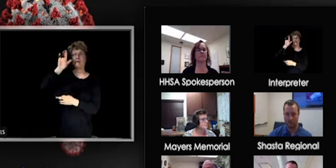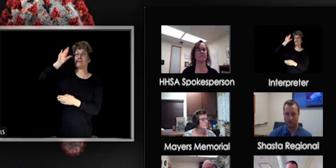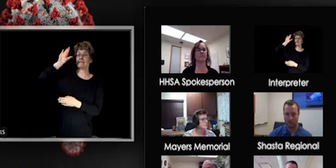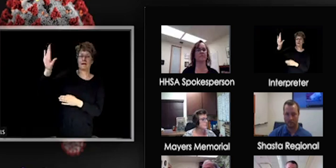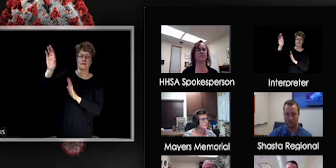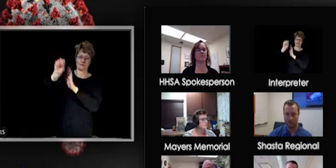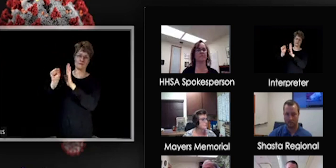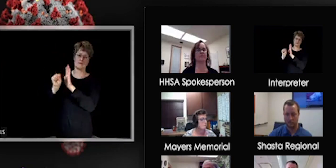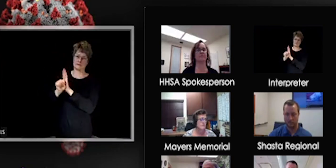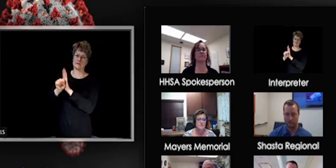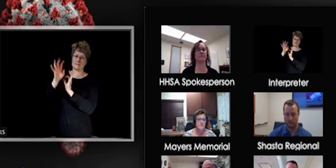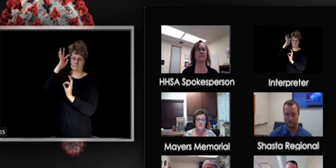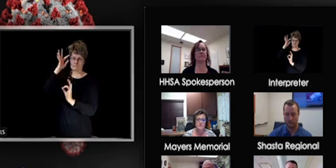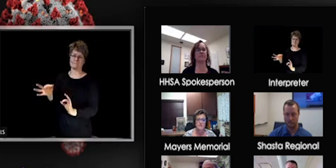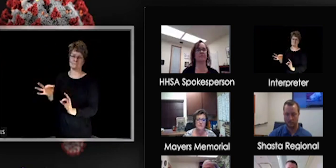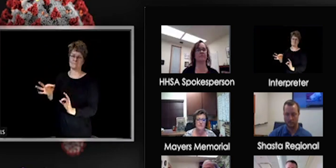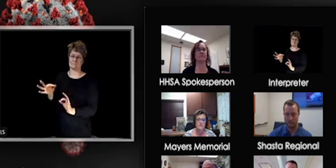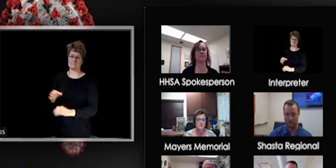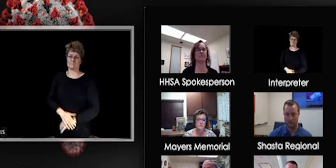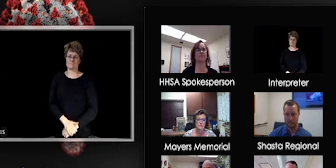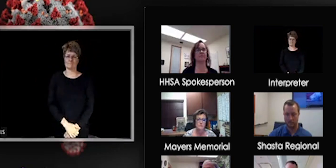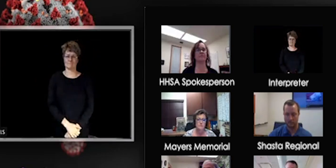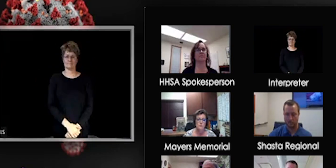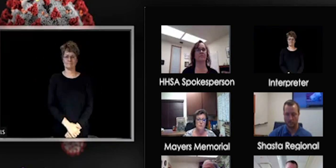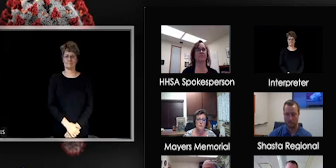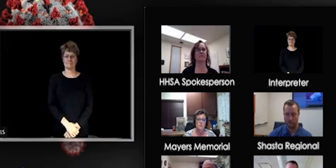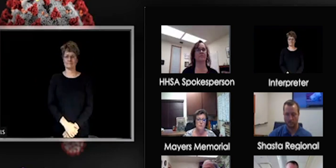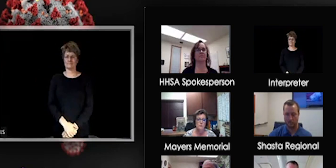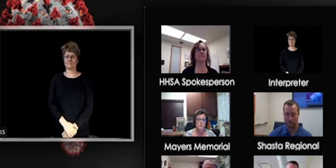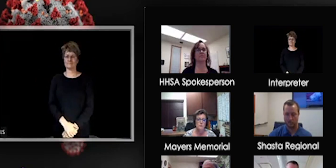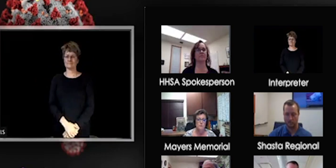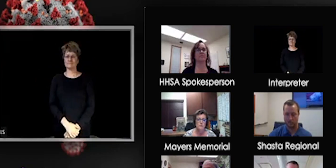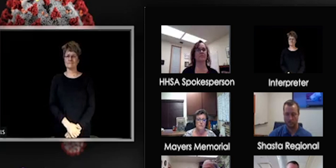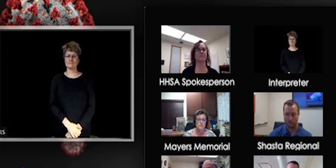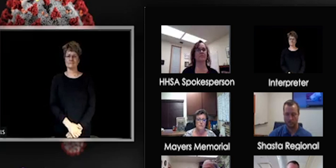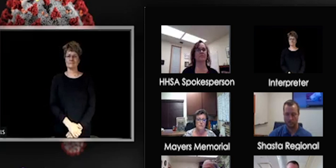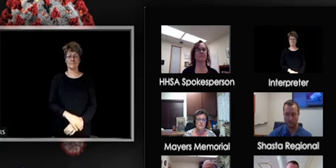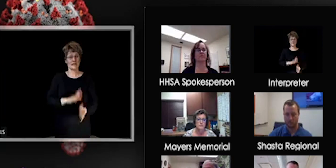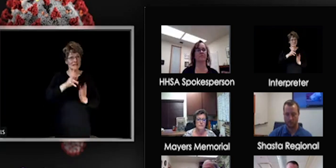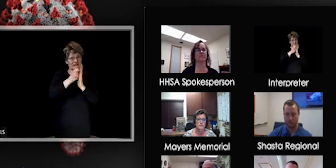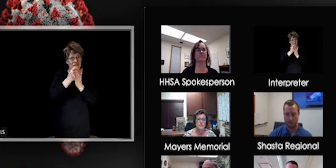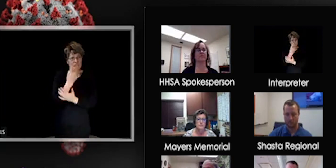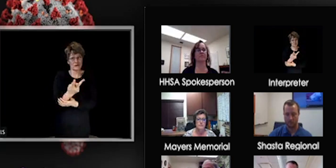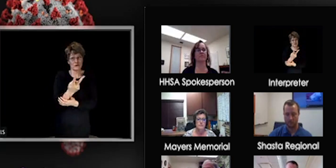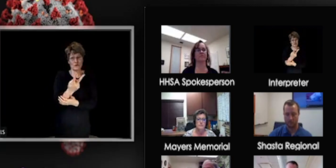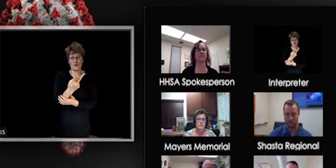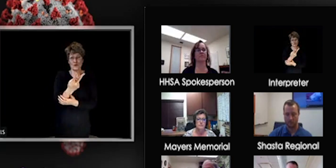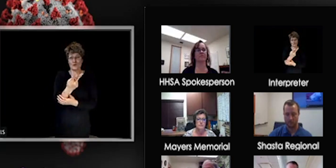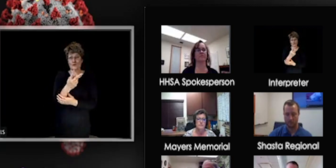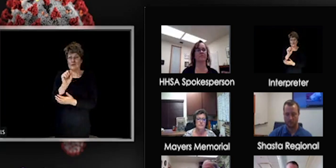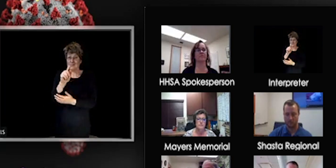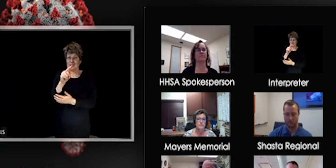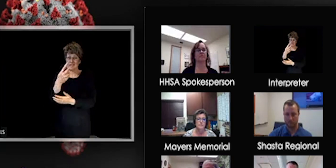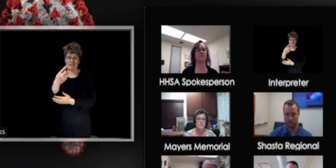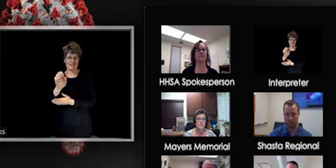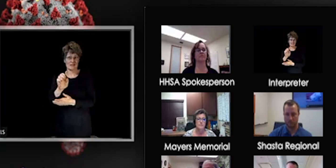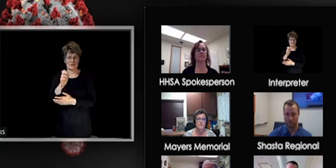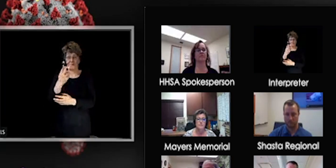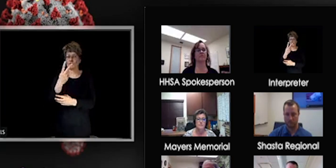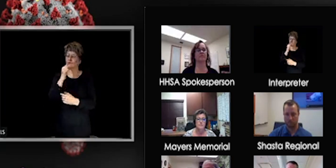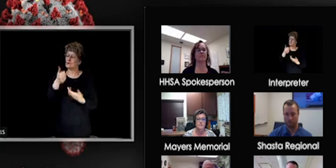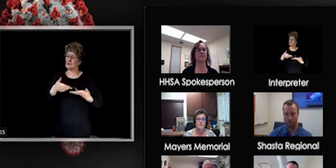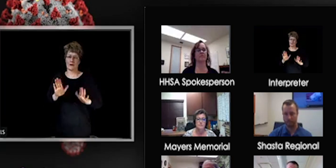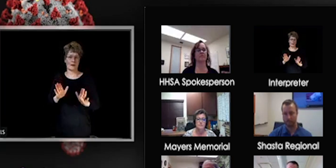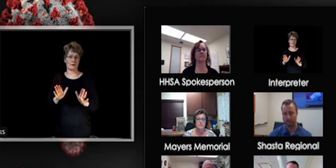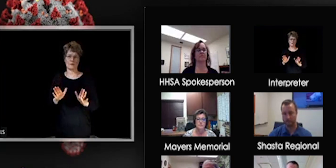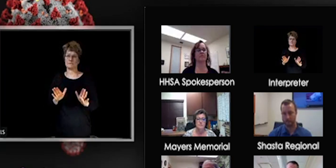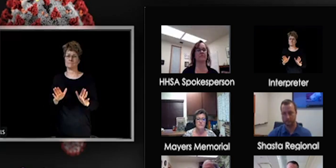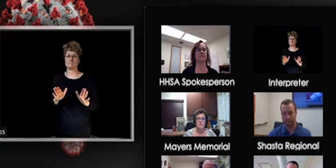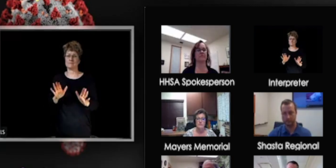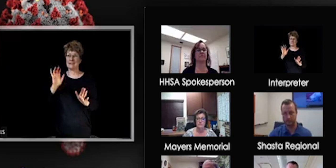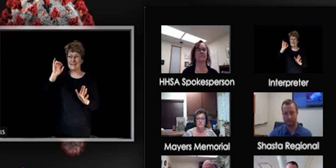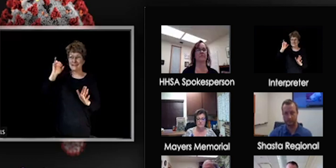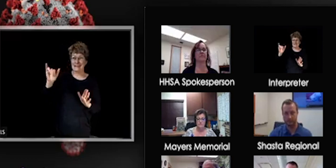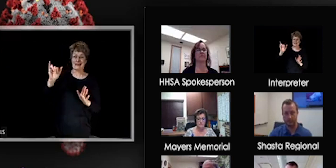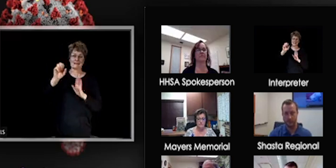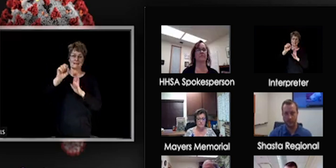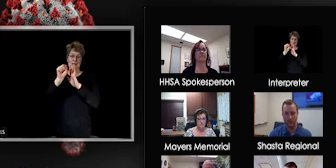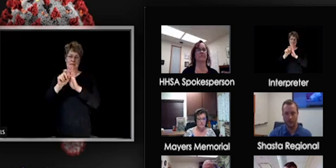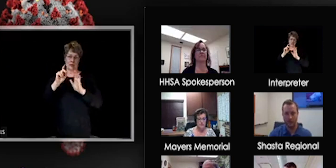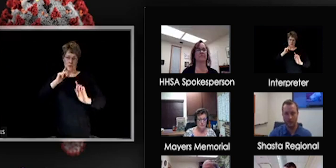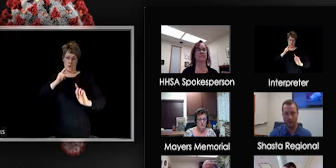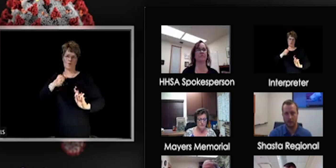in stage two sectors or activities, and that’s all that’s open under the state order. We